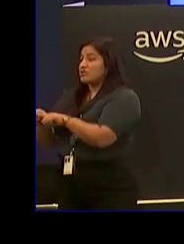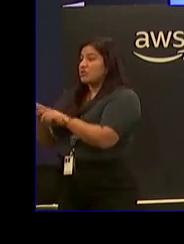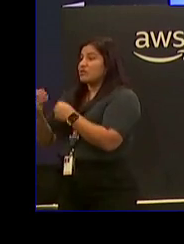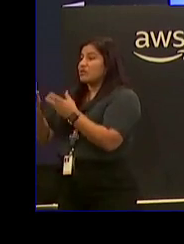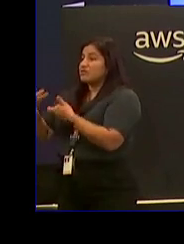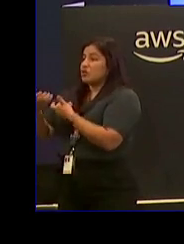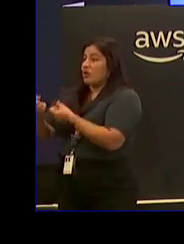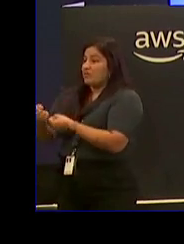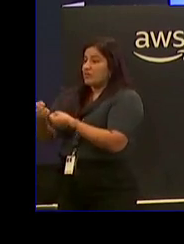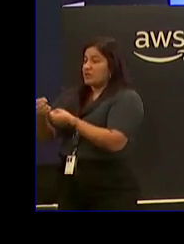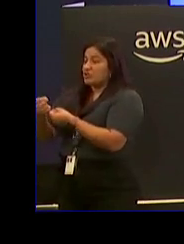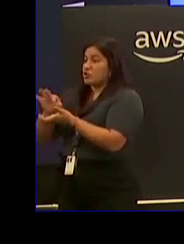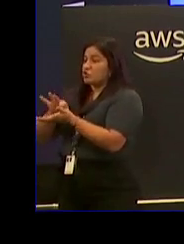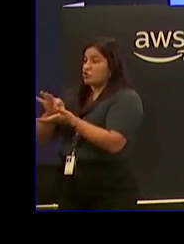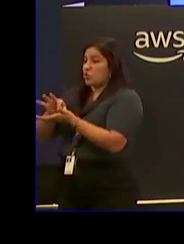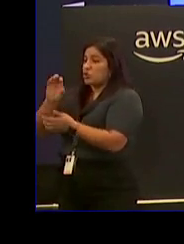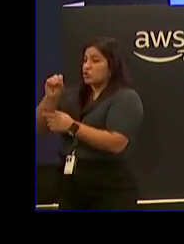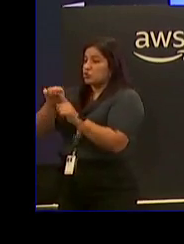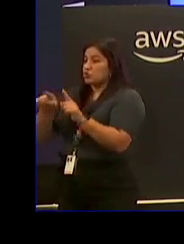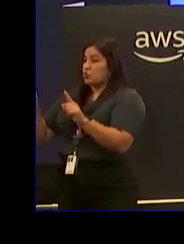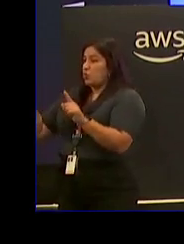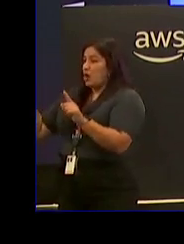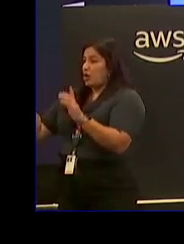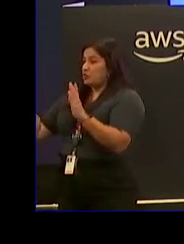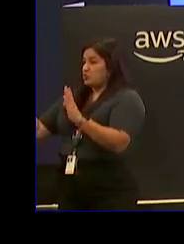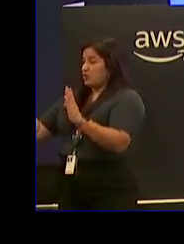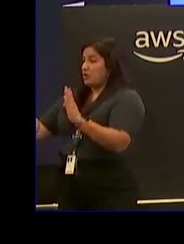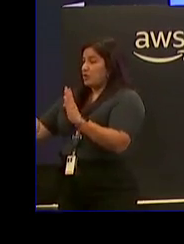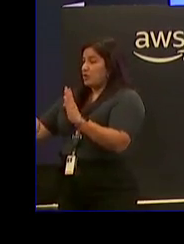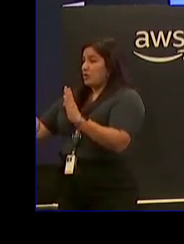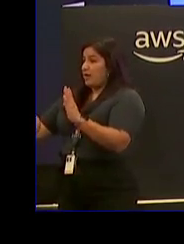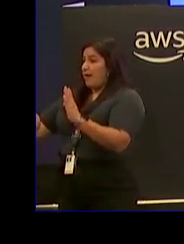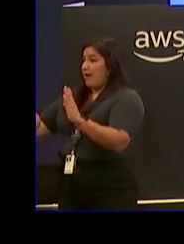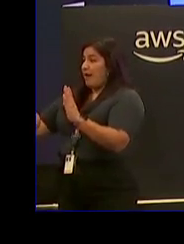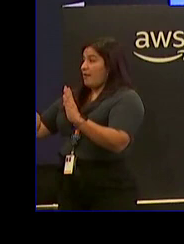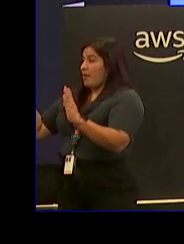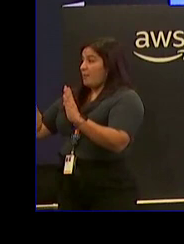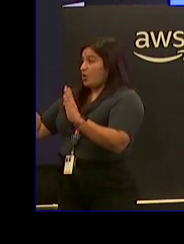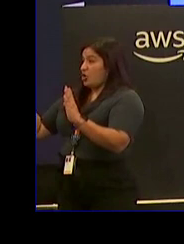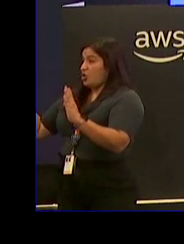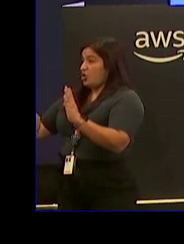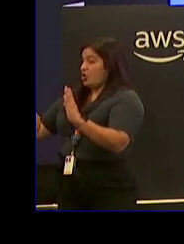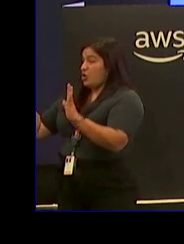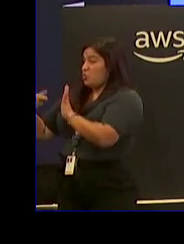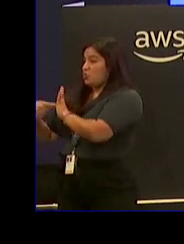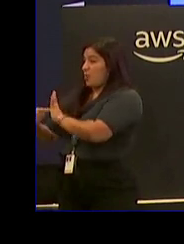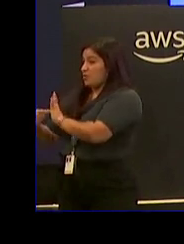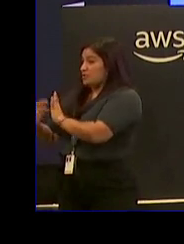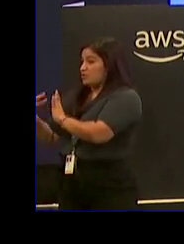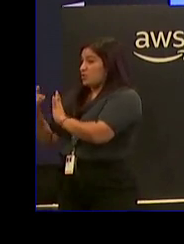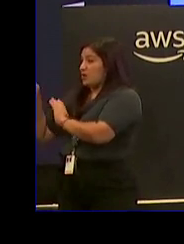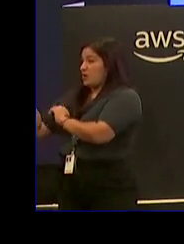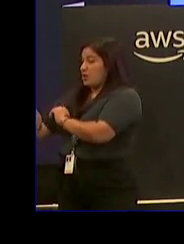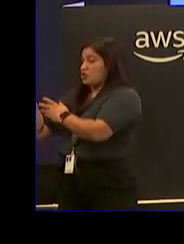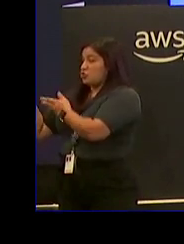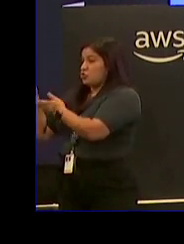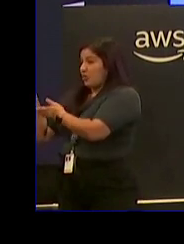that ranges from 0 to 100, where the high value of a score represents the services and belief